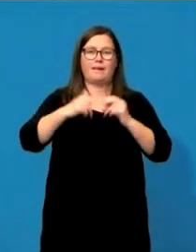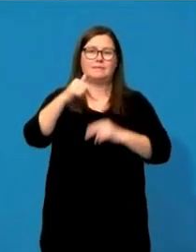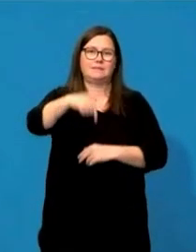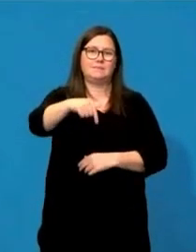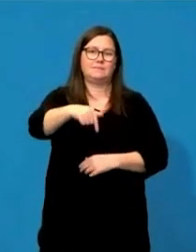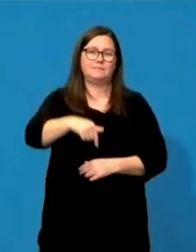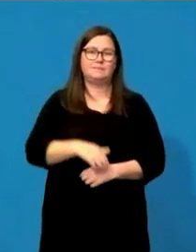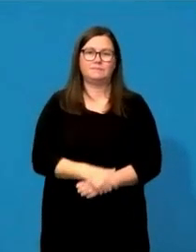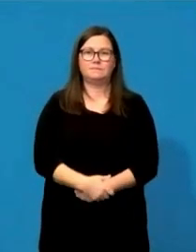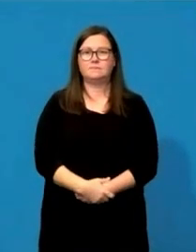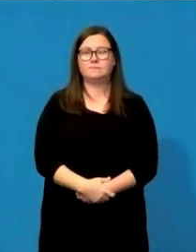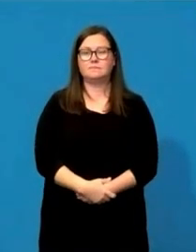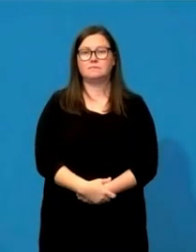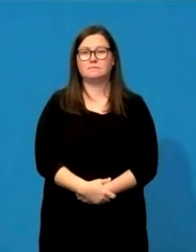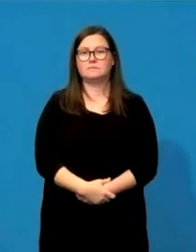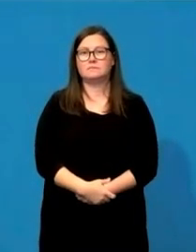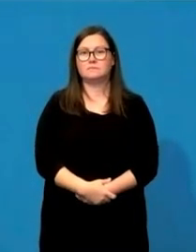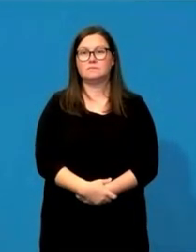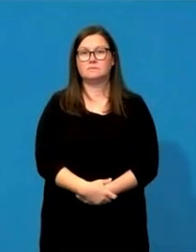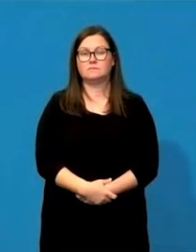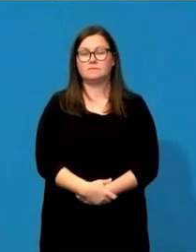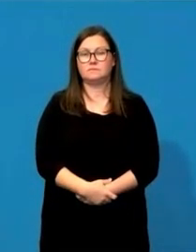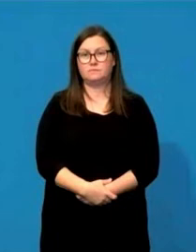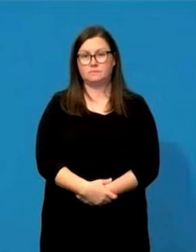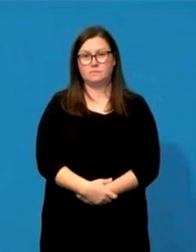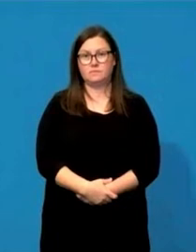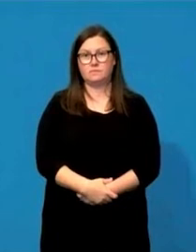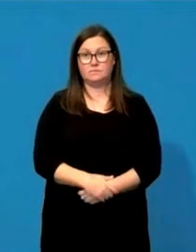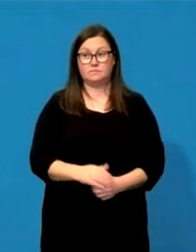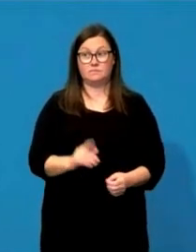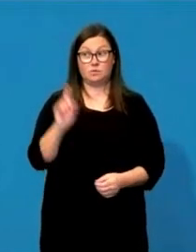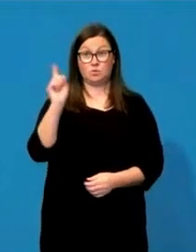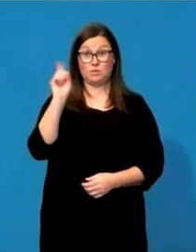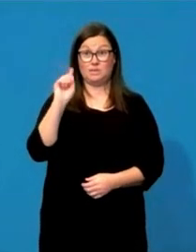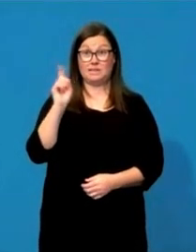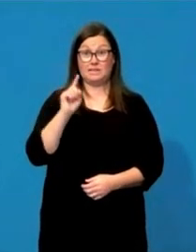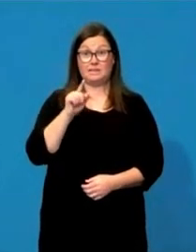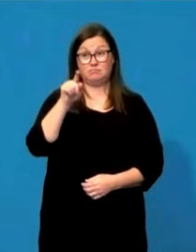Okay. Now, the NDIS bosses will be listening today. Yes.